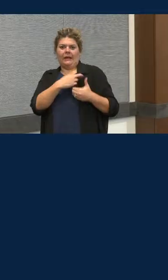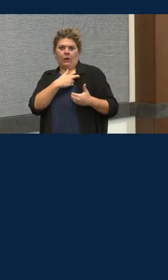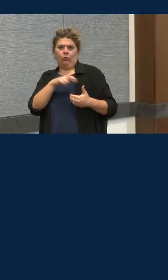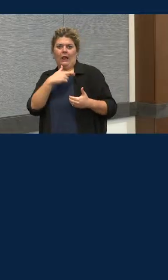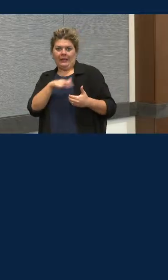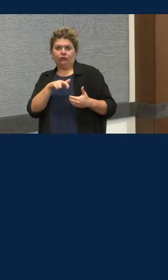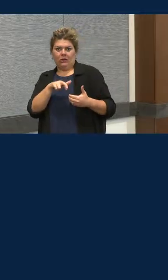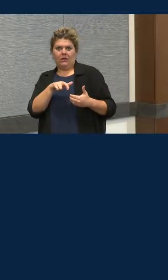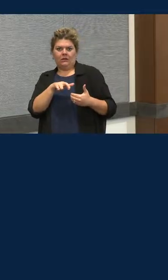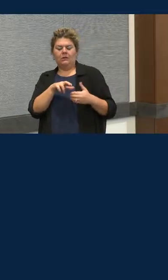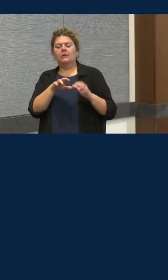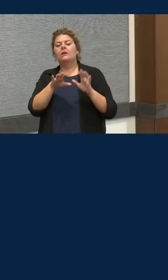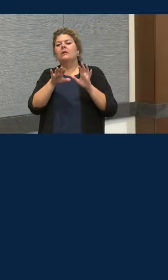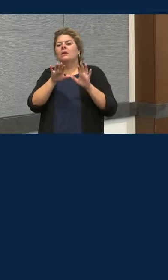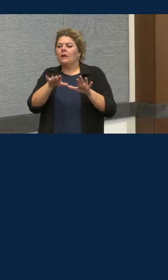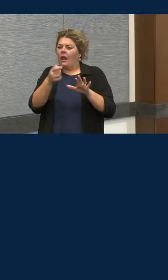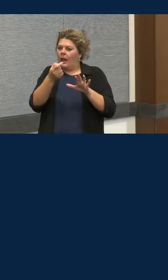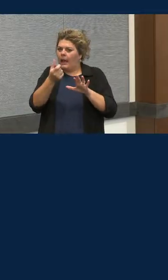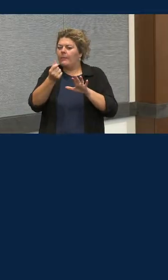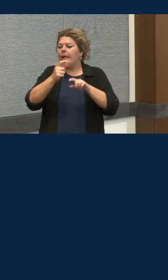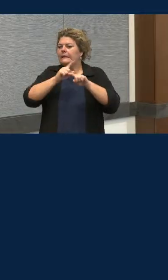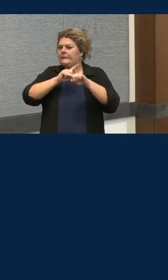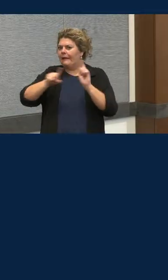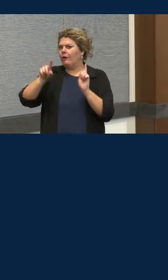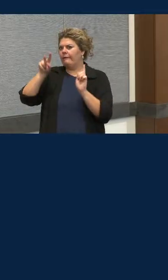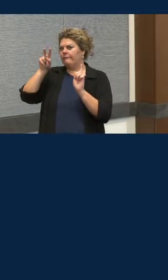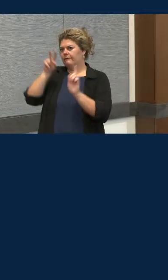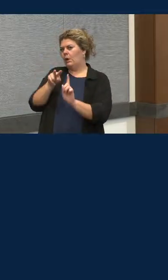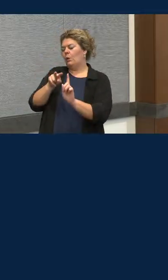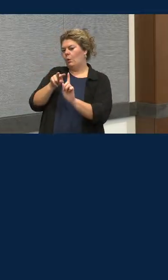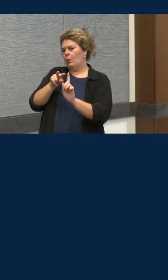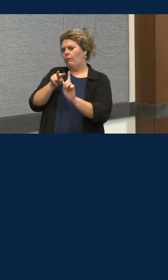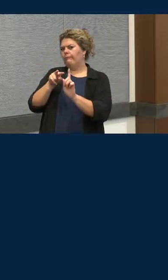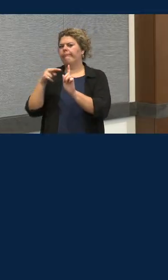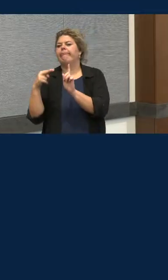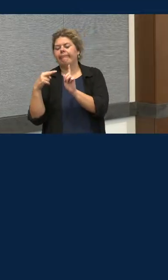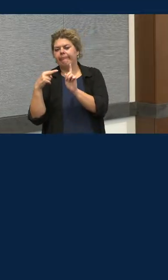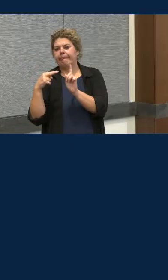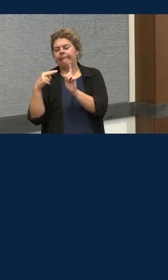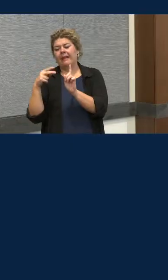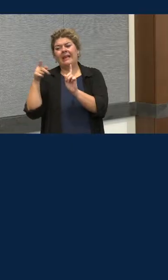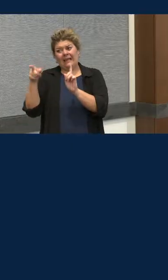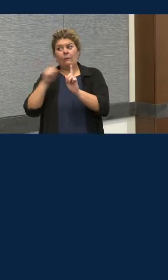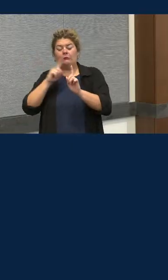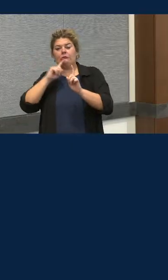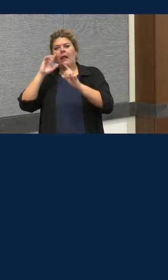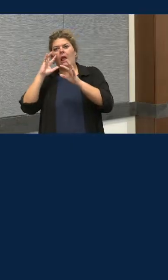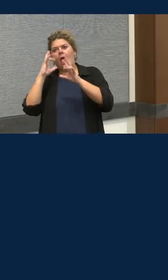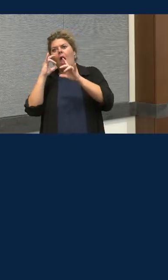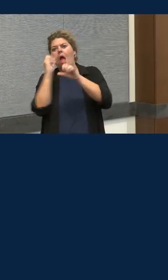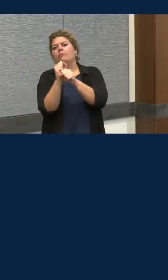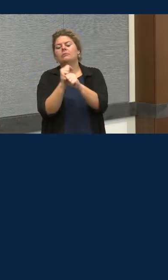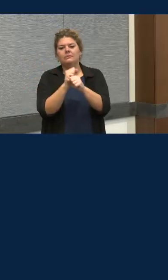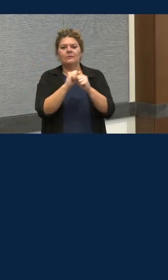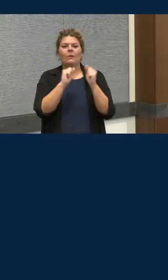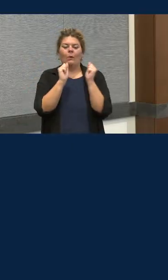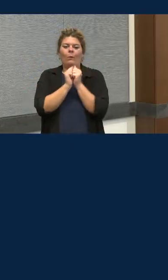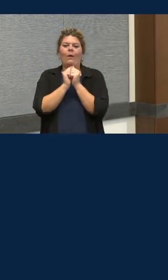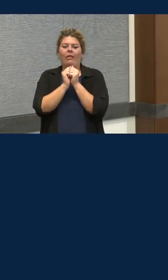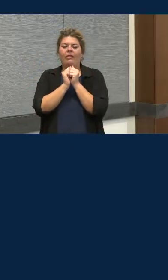material you get a slightly different view because he was really interested and engaged